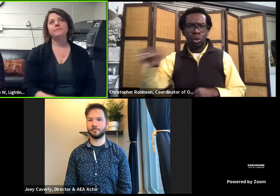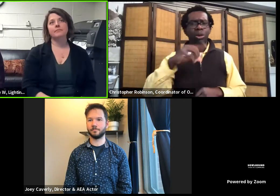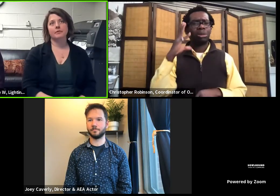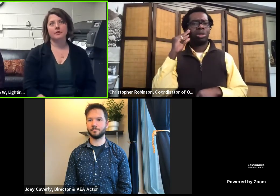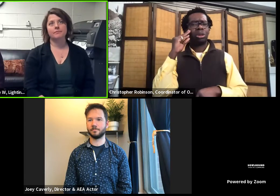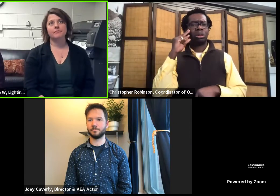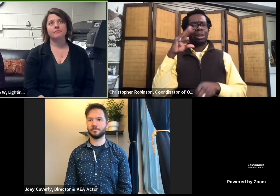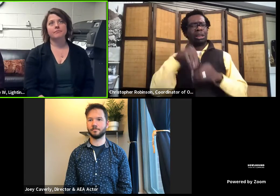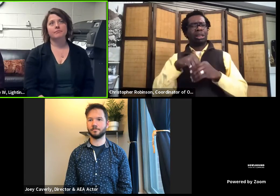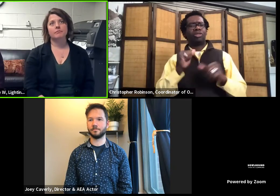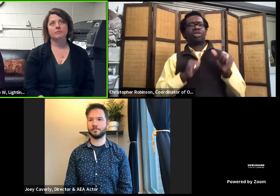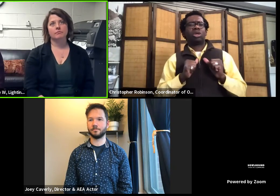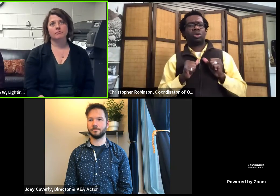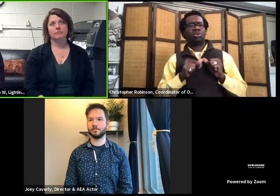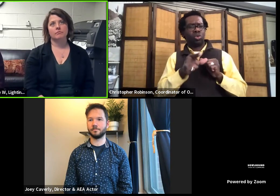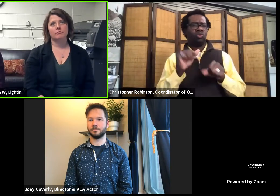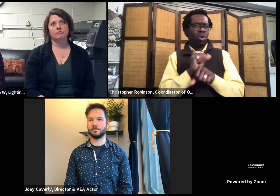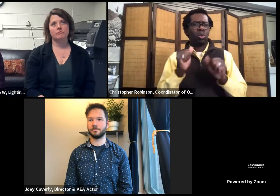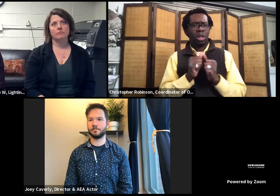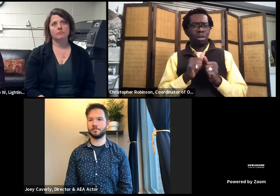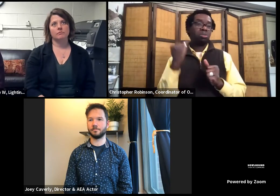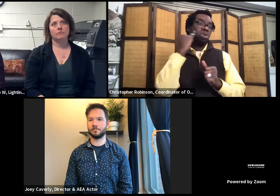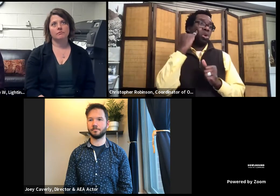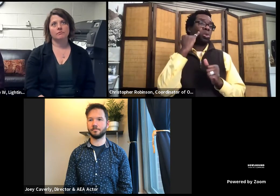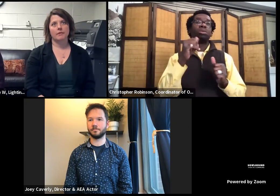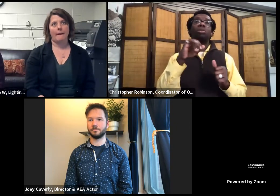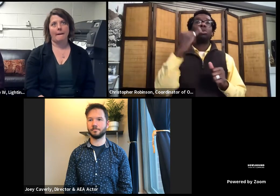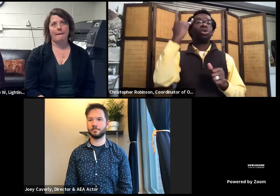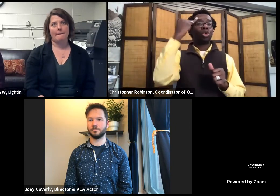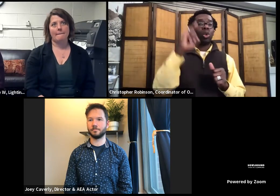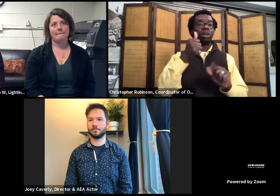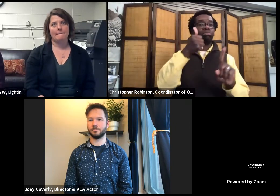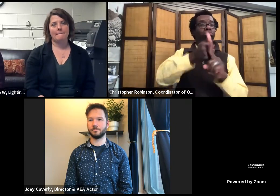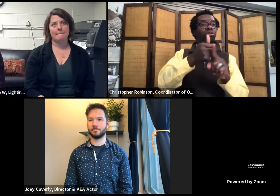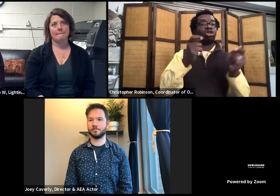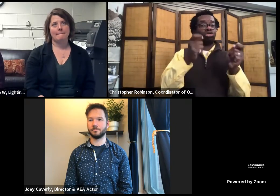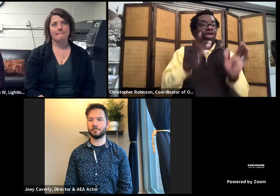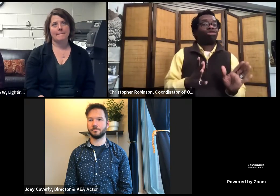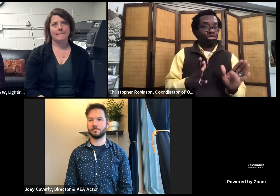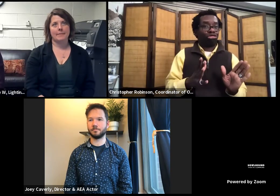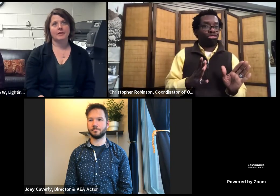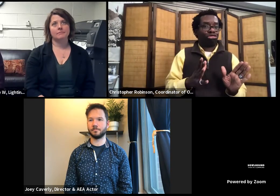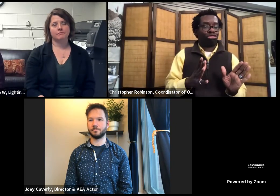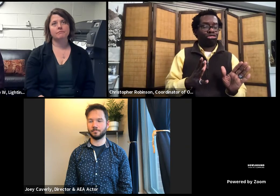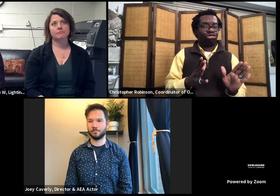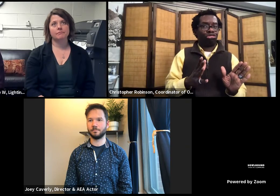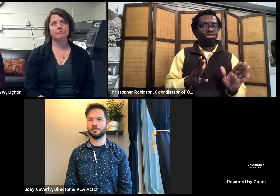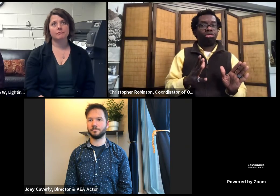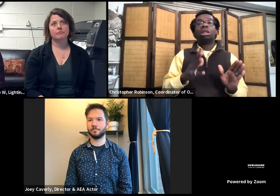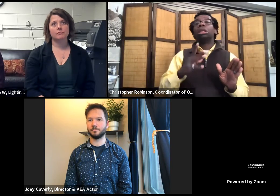what are the different roles that you have experienced in theater? So, Joey, yourself, you're a director.